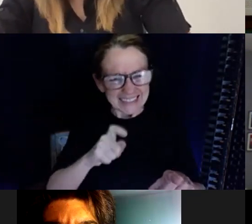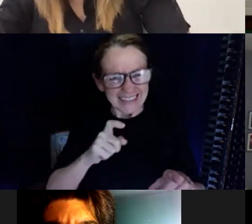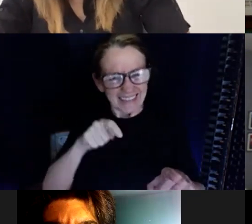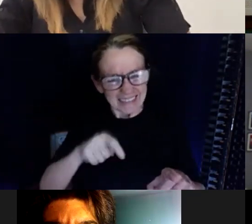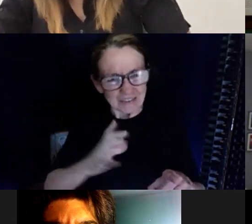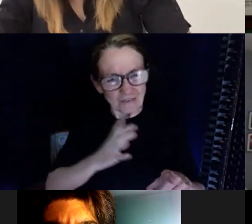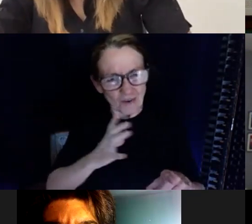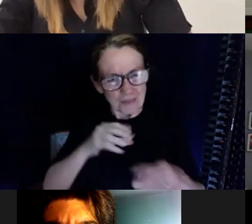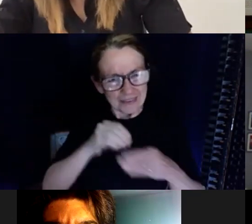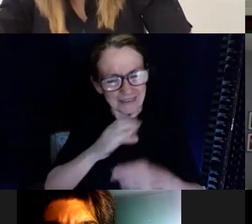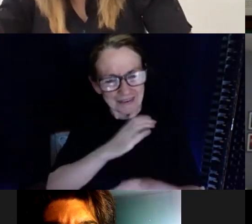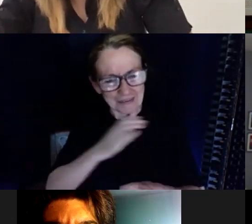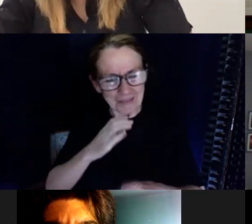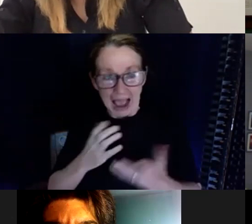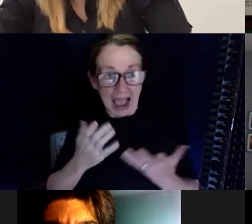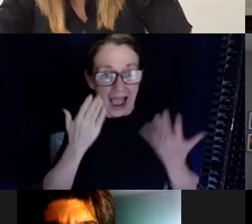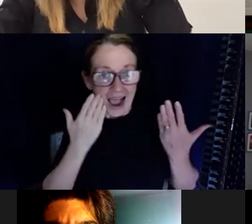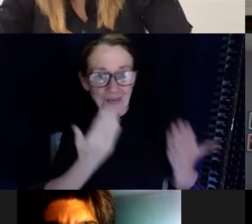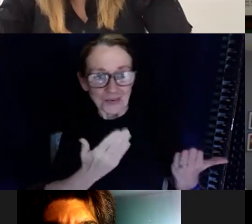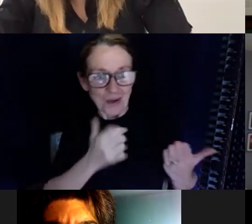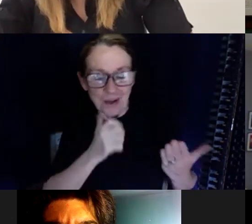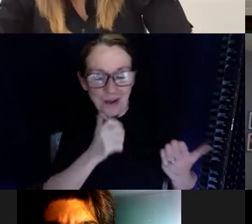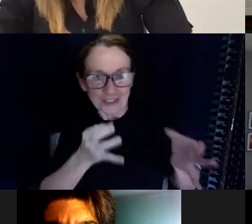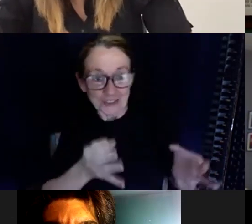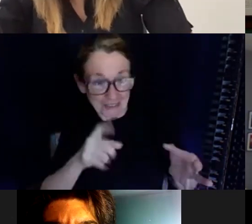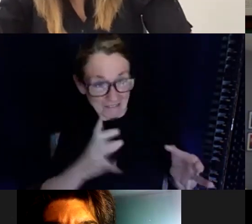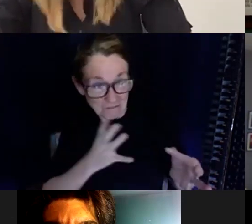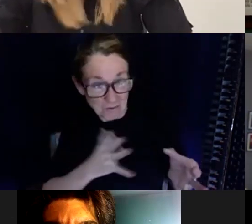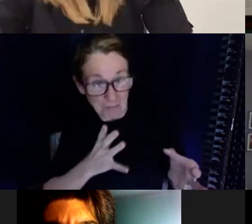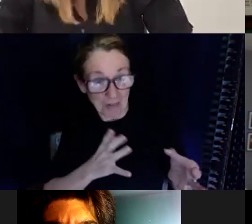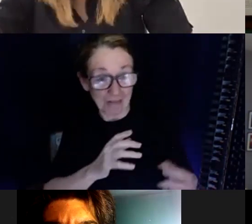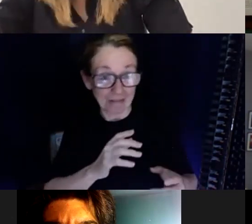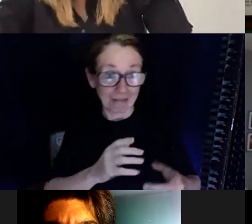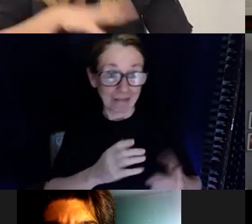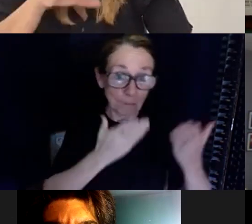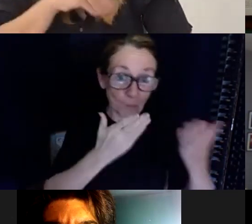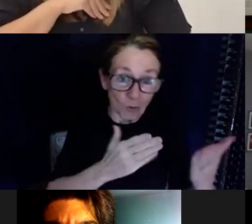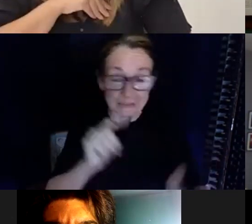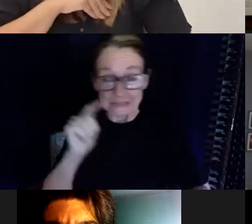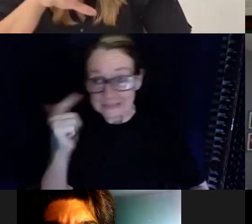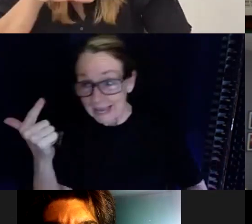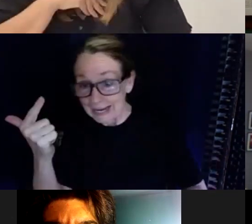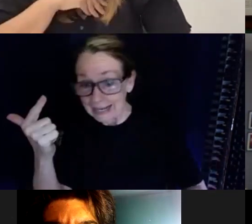ANYBODY SECOND THAT? I DON'T KNOW THAT WE HAVE TO BE THIS FORMAL IN COMMITTEE.